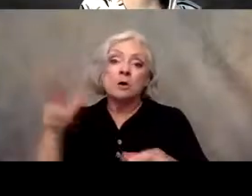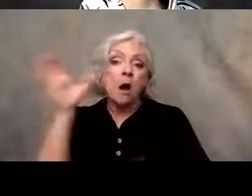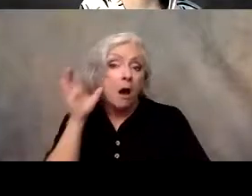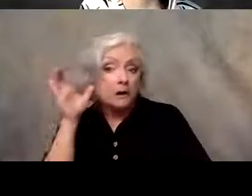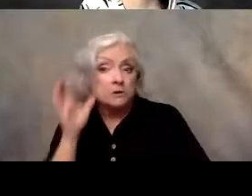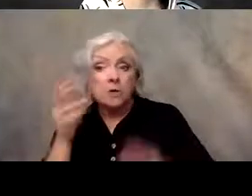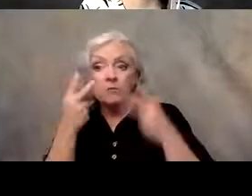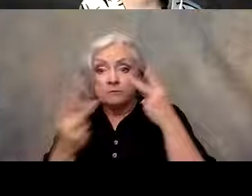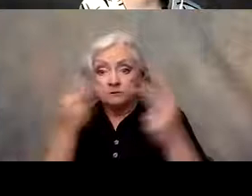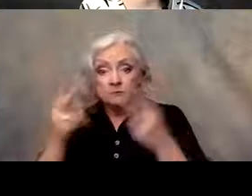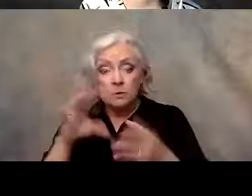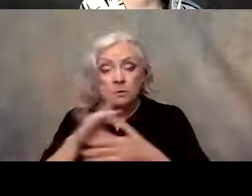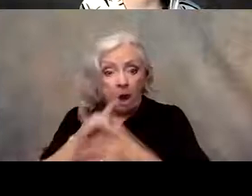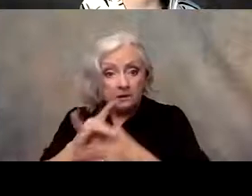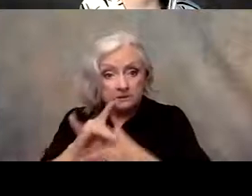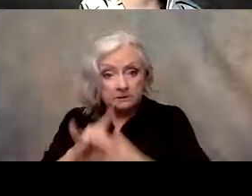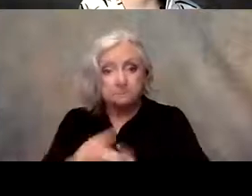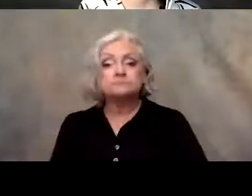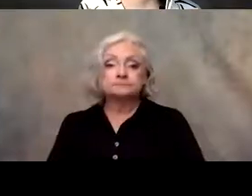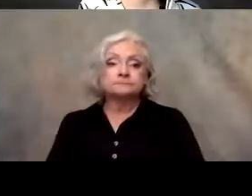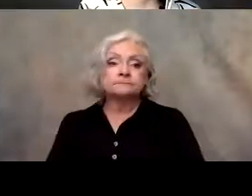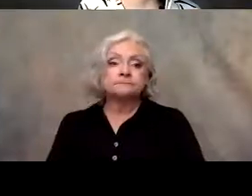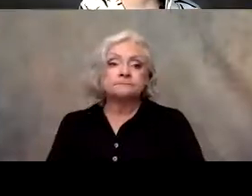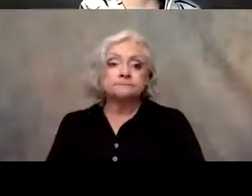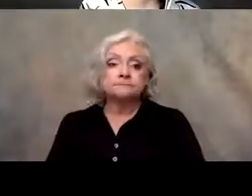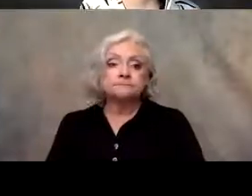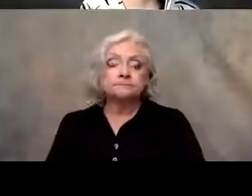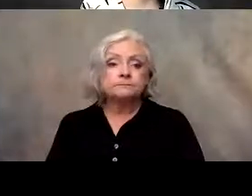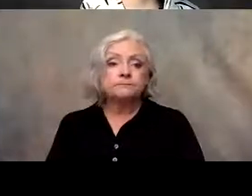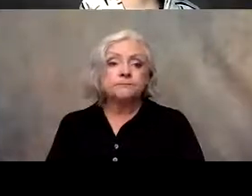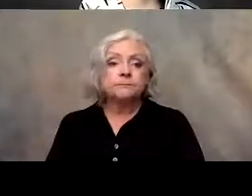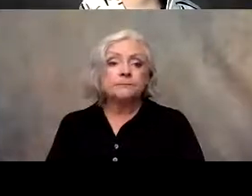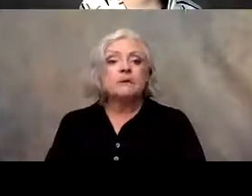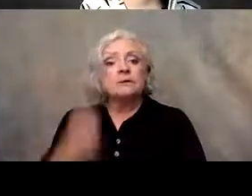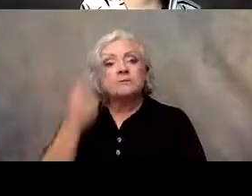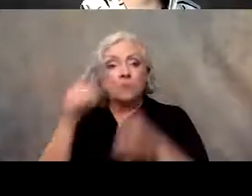So specifically, when we are looking at accessibility of a video,